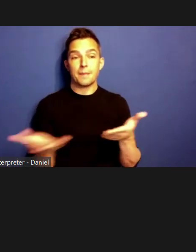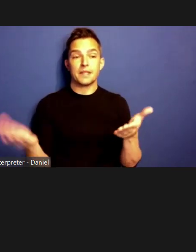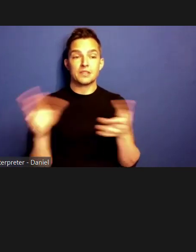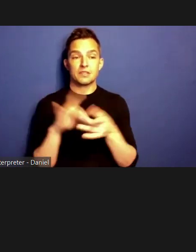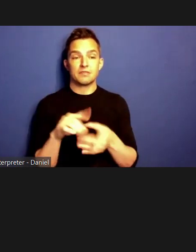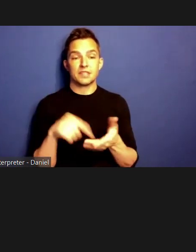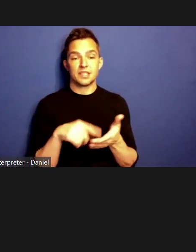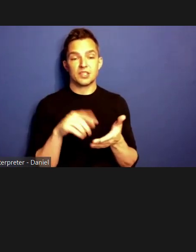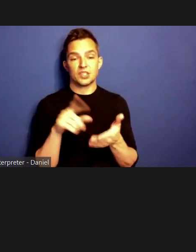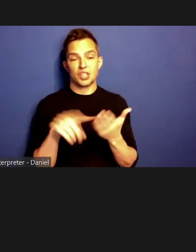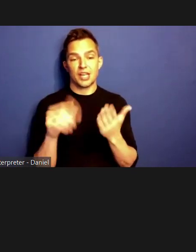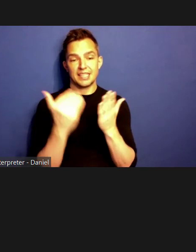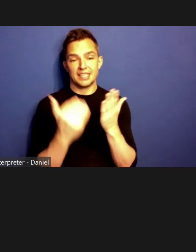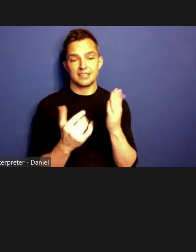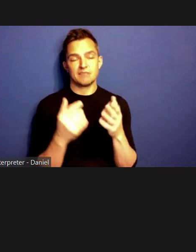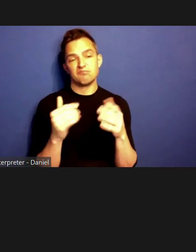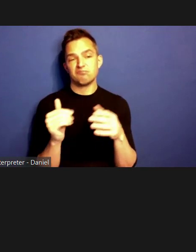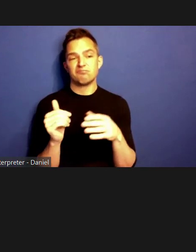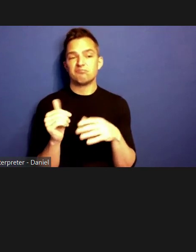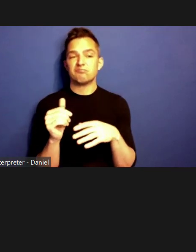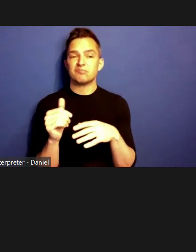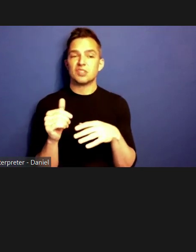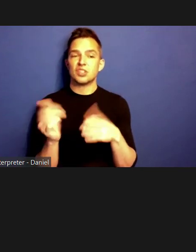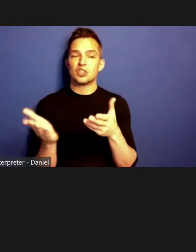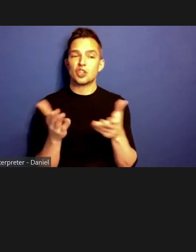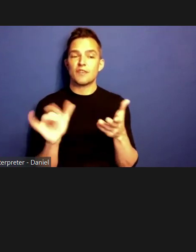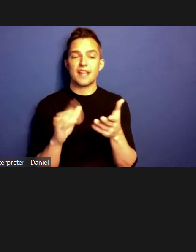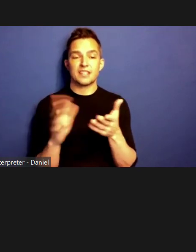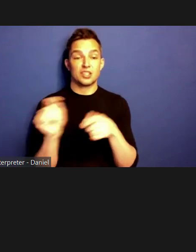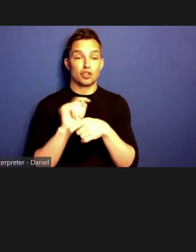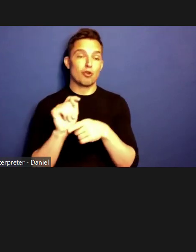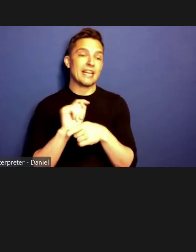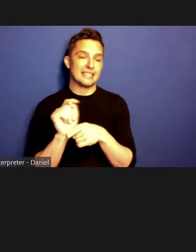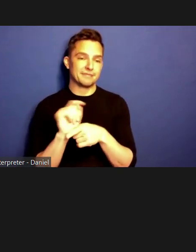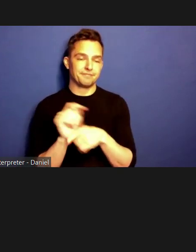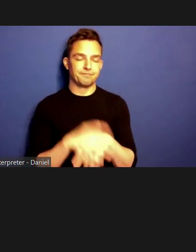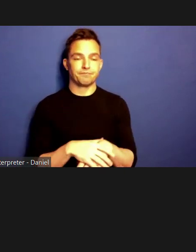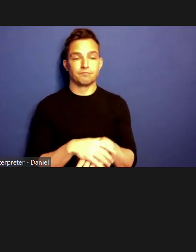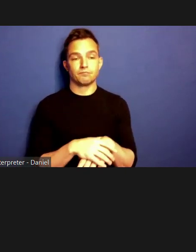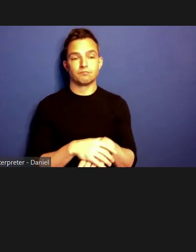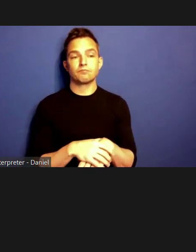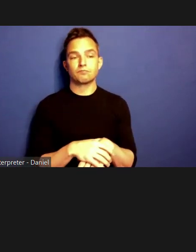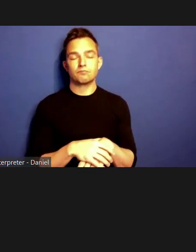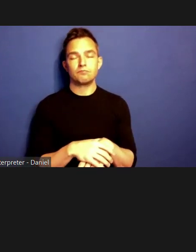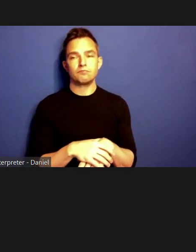as well as can be used for monitoring the quality of screening